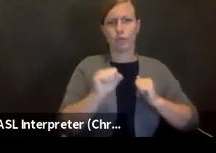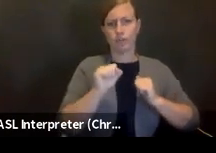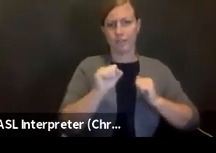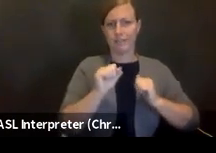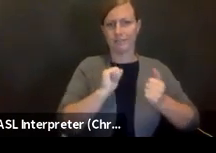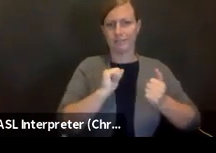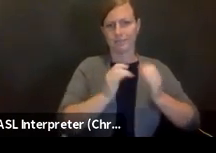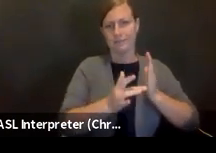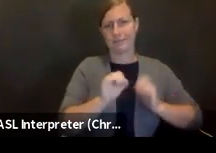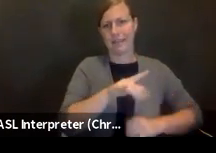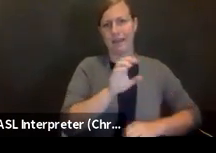ESD 112 --Kristina Wambold: Thank you. ESD 189 - Amy Colburn: Yeah, great question.